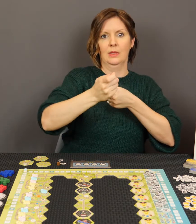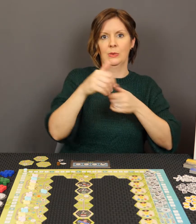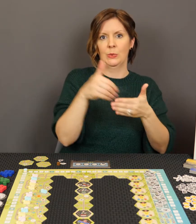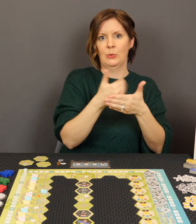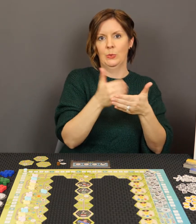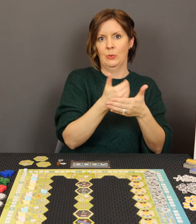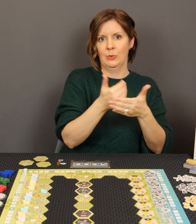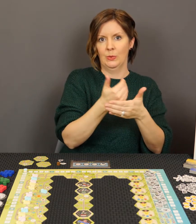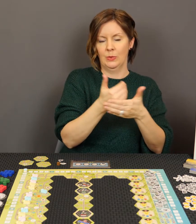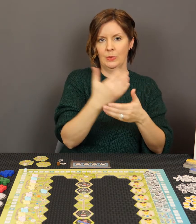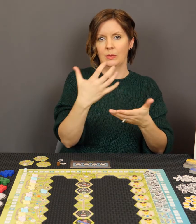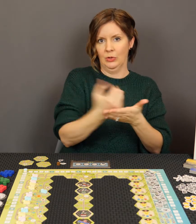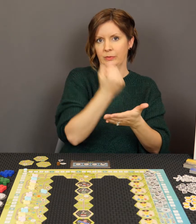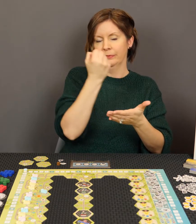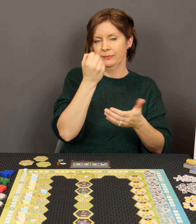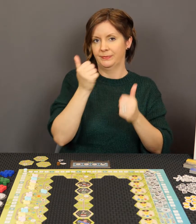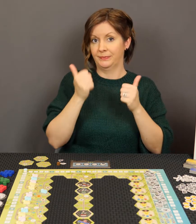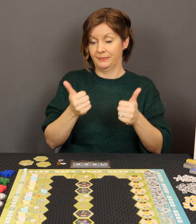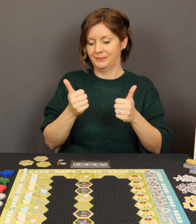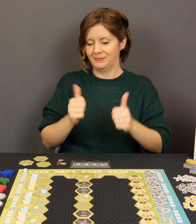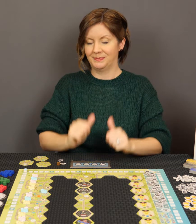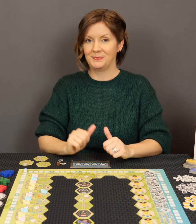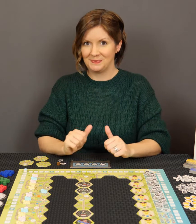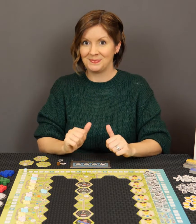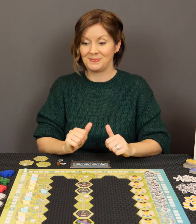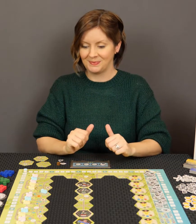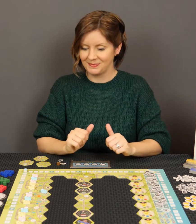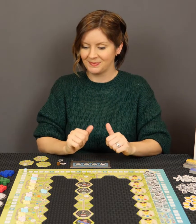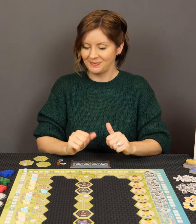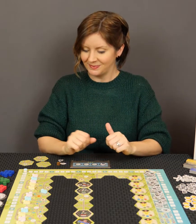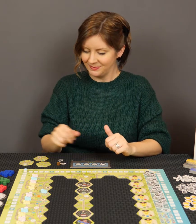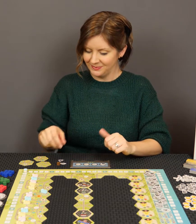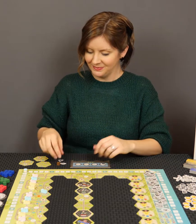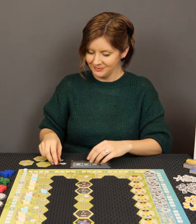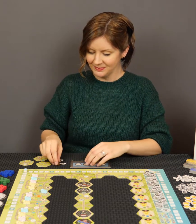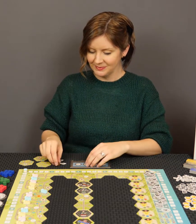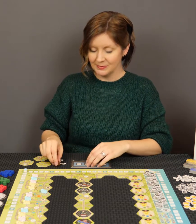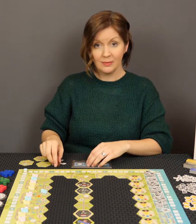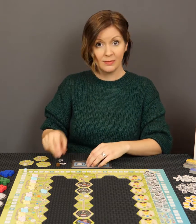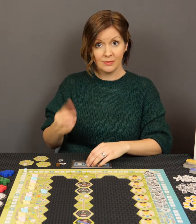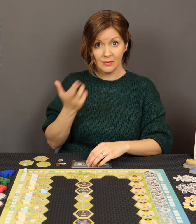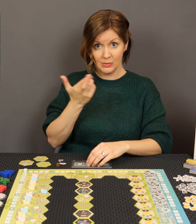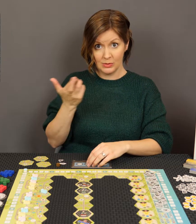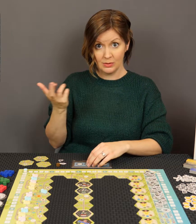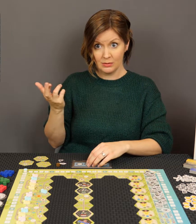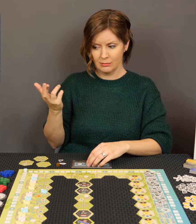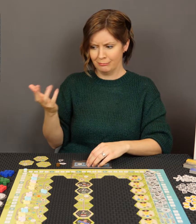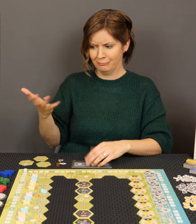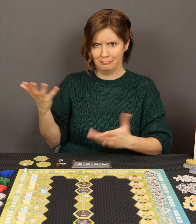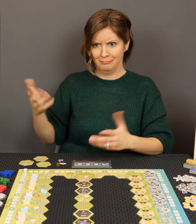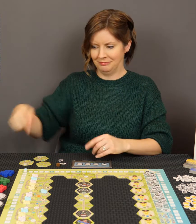1 that you’re getting. So what are the resources?